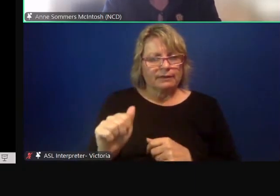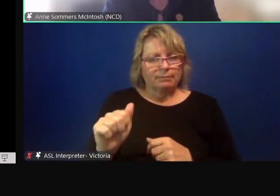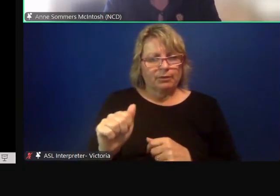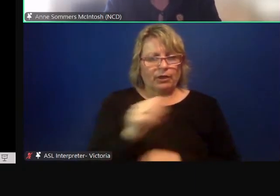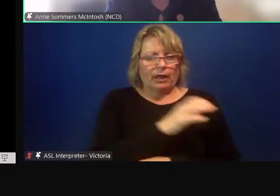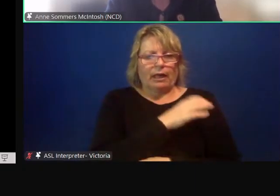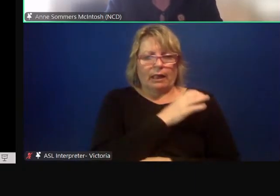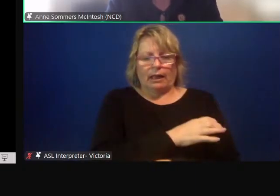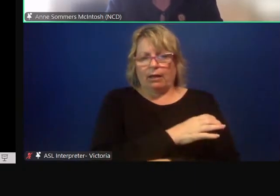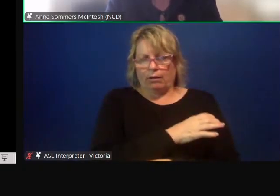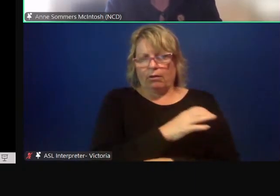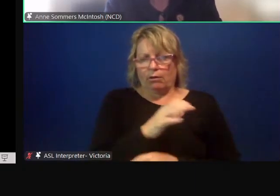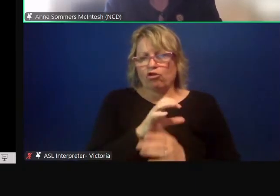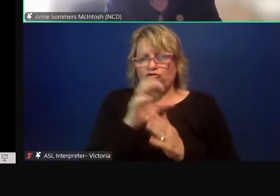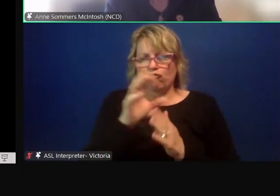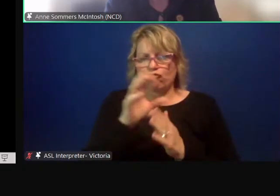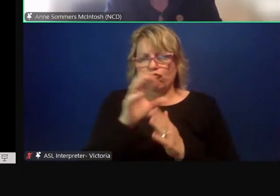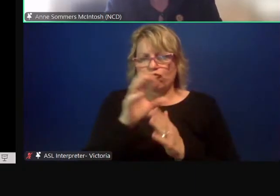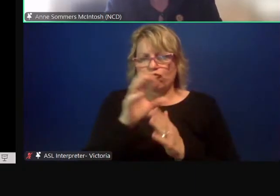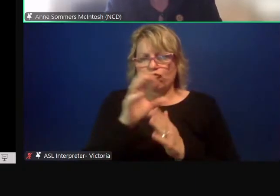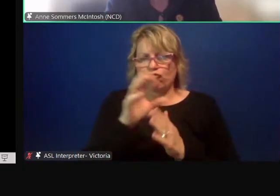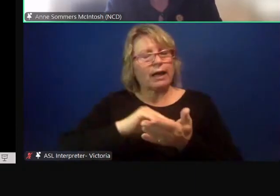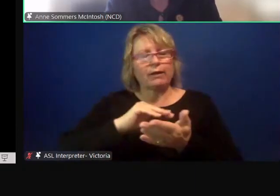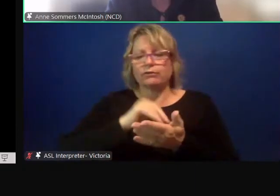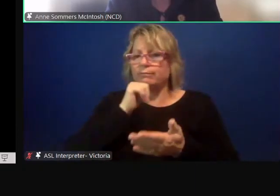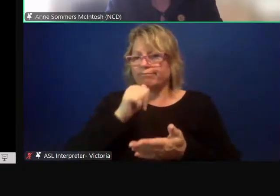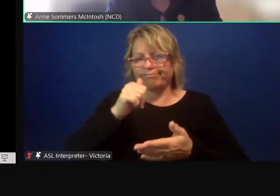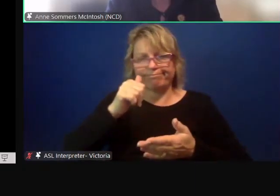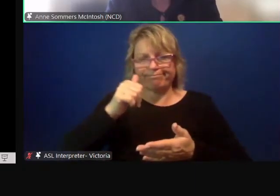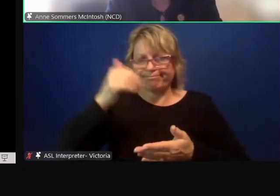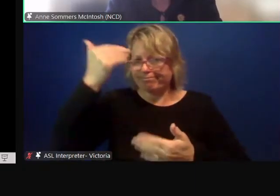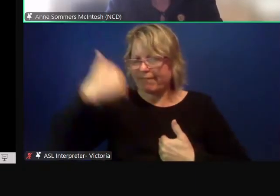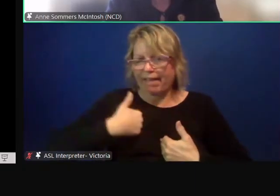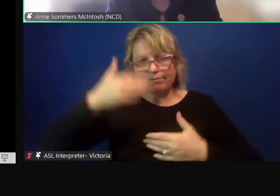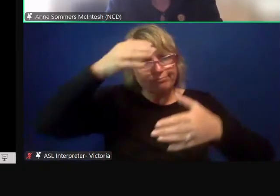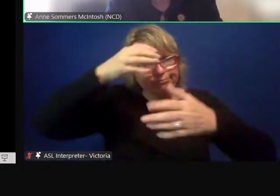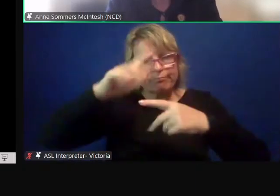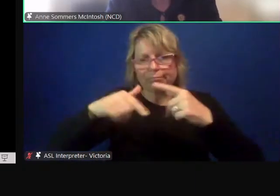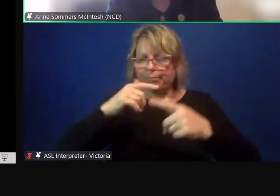physicians often lack the knowledge and experience to distinguish clinical concerns arising from